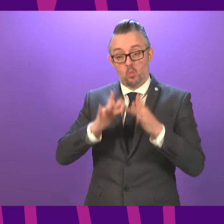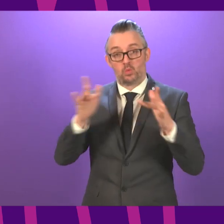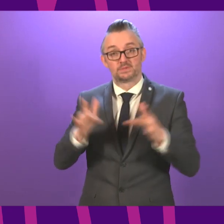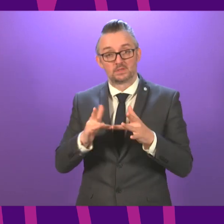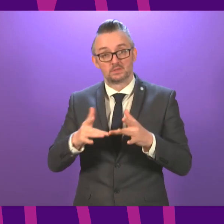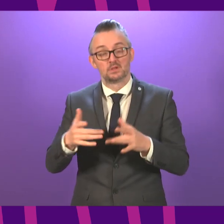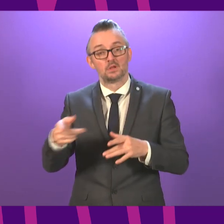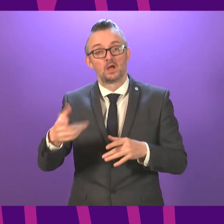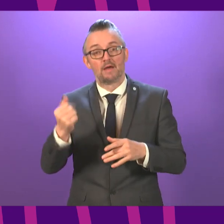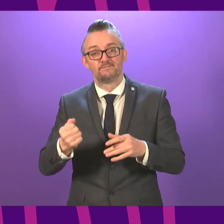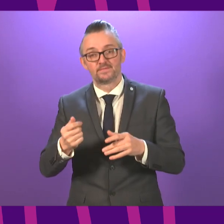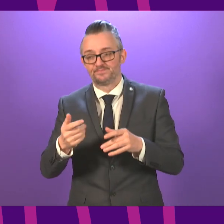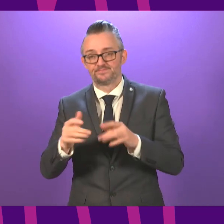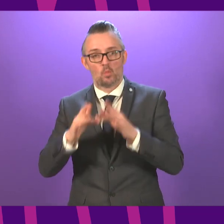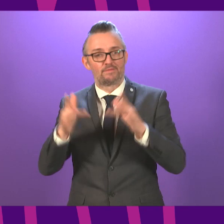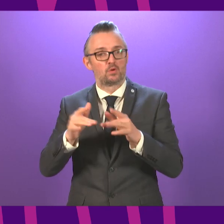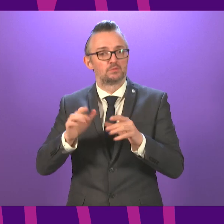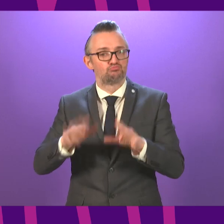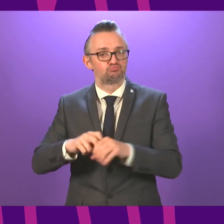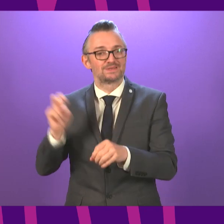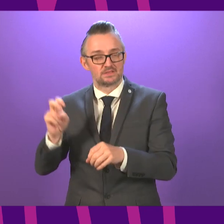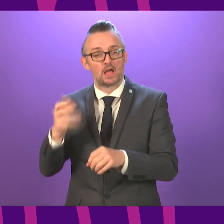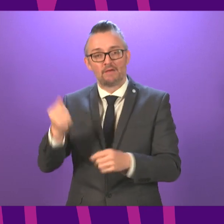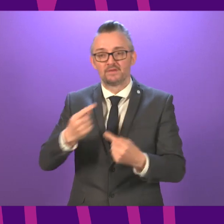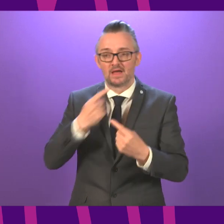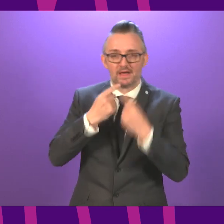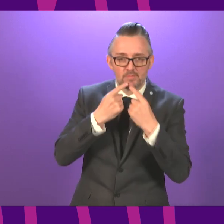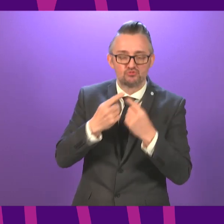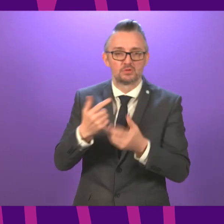provides advice, sources of financial support and online self-assessment toolkits.